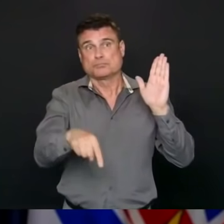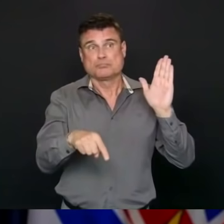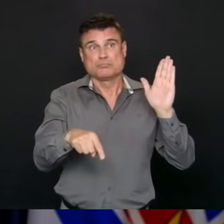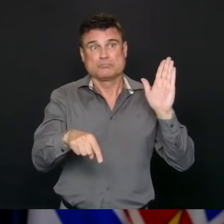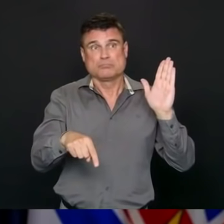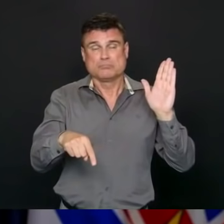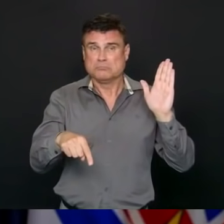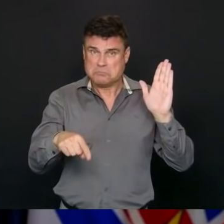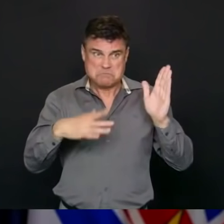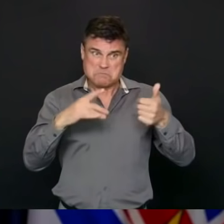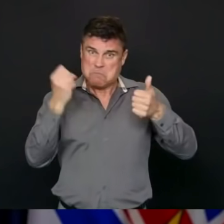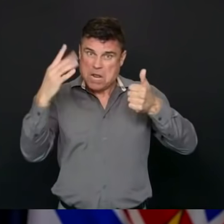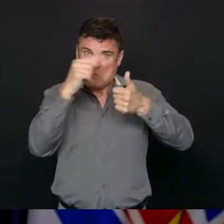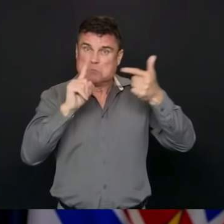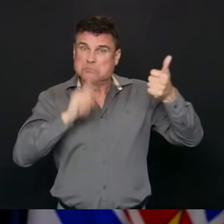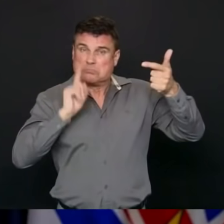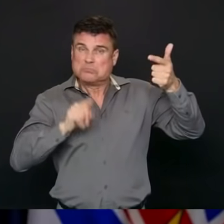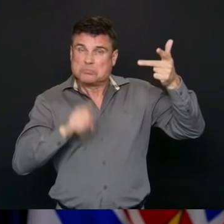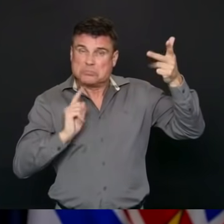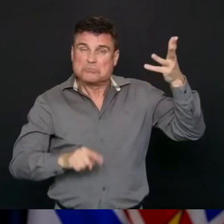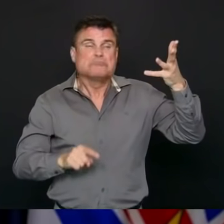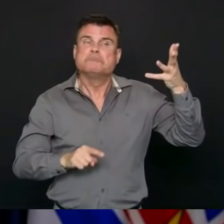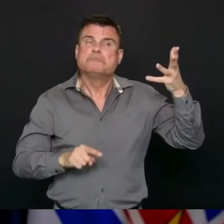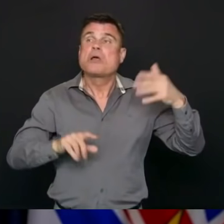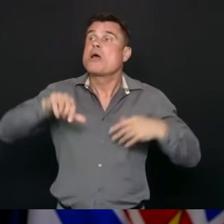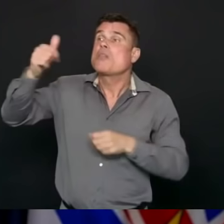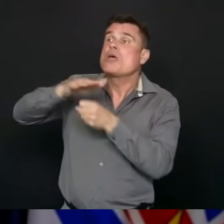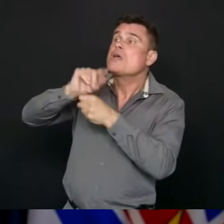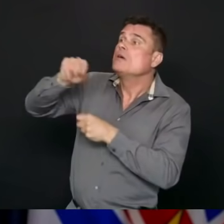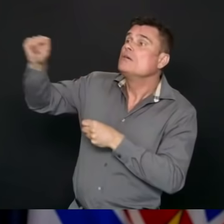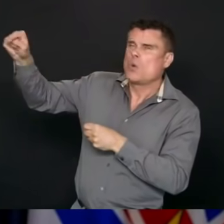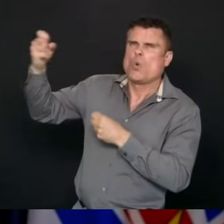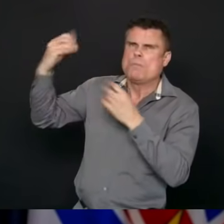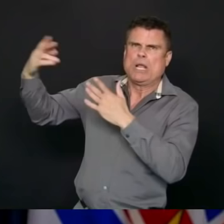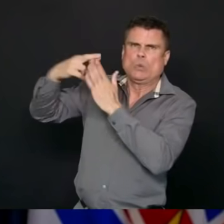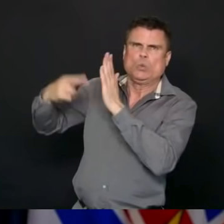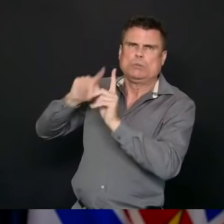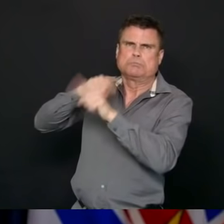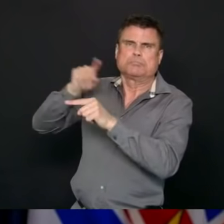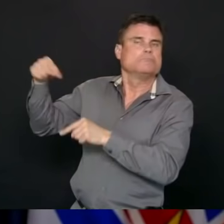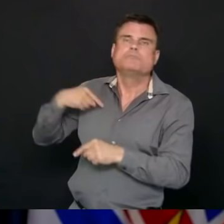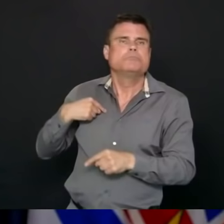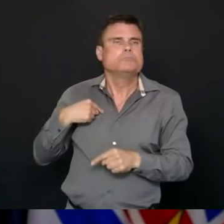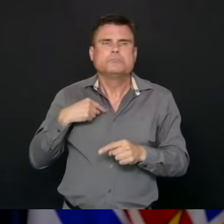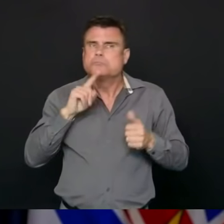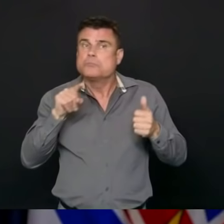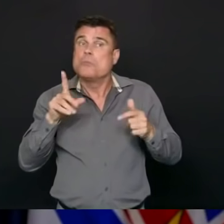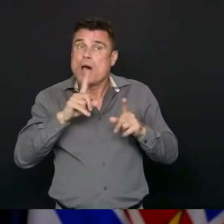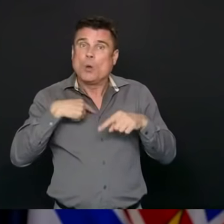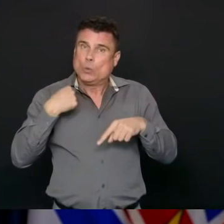ensuring that we all join in the fight against COVID-19